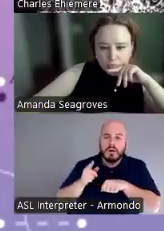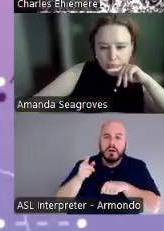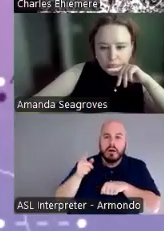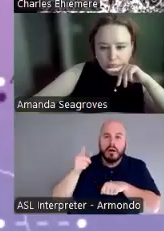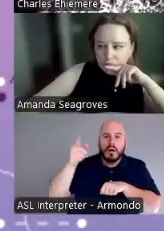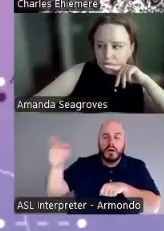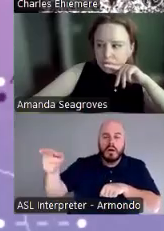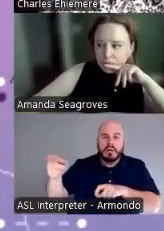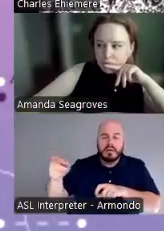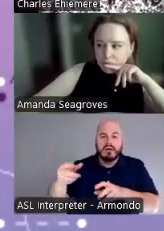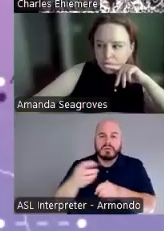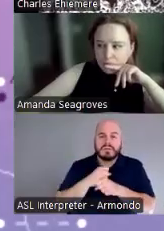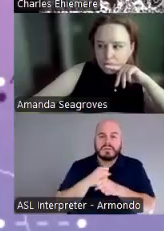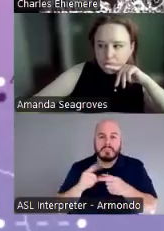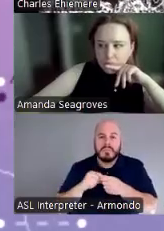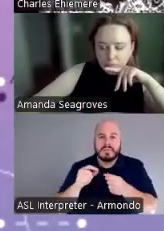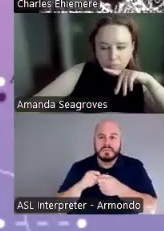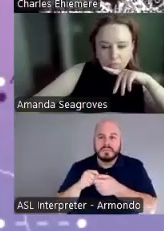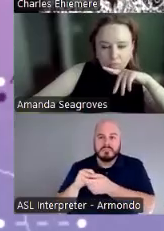in less than three days.